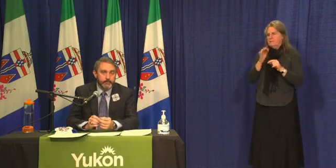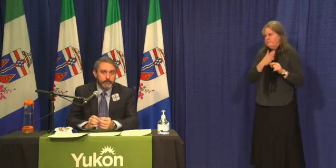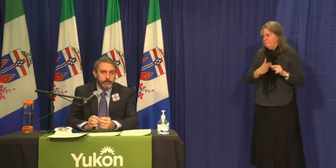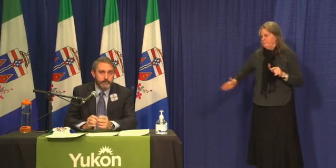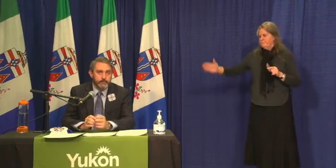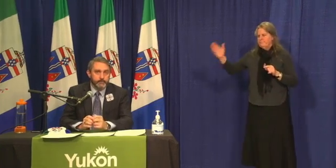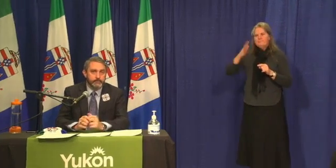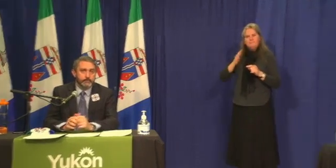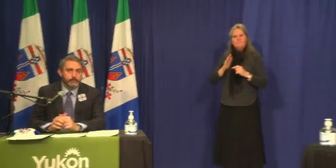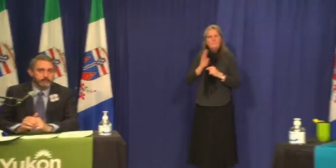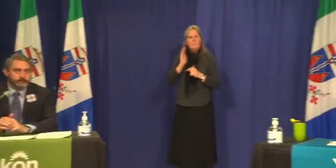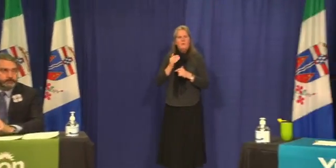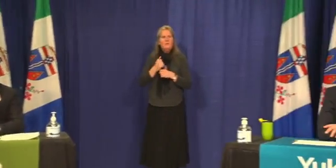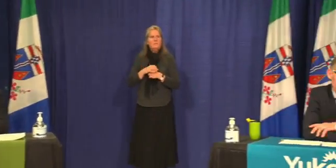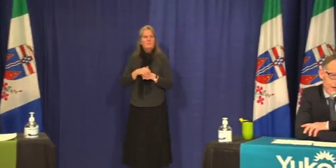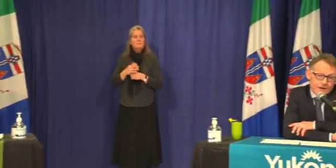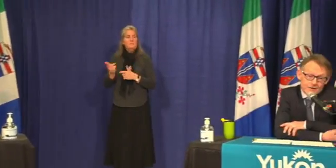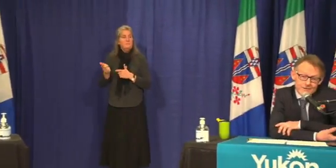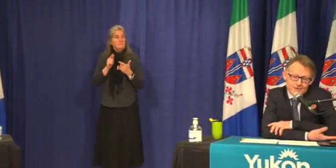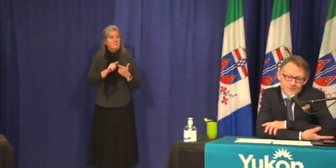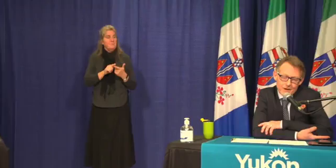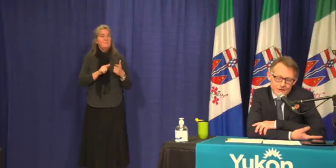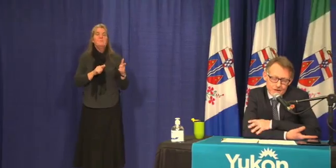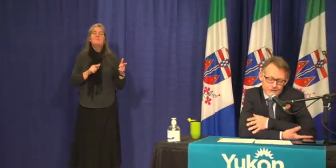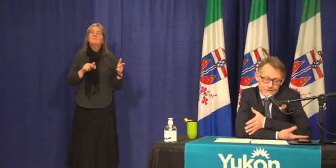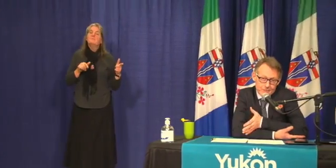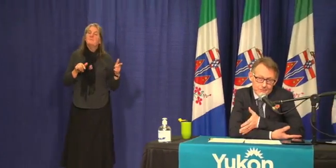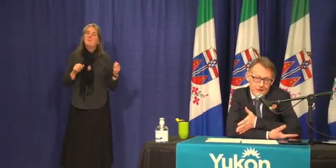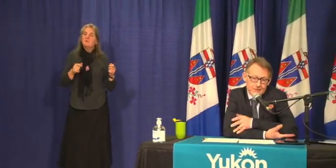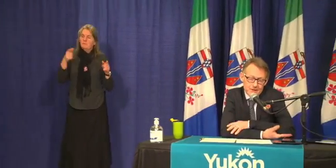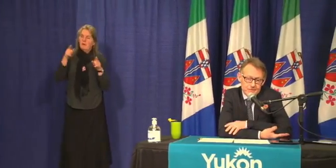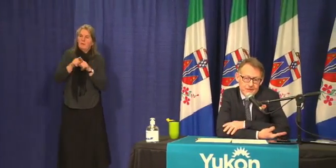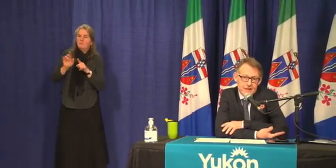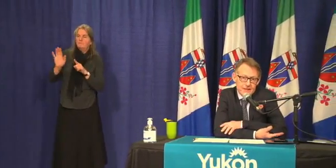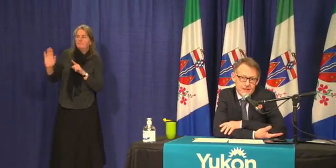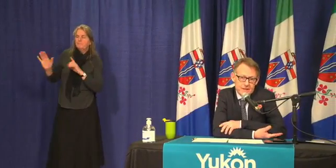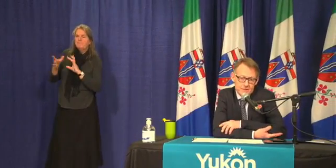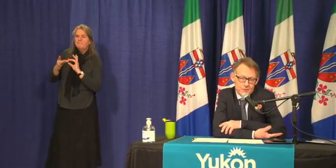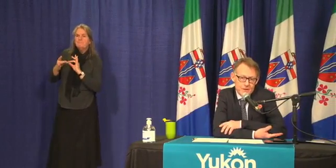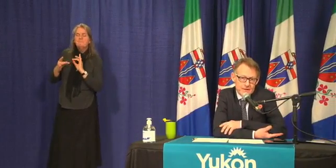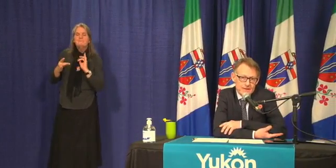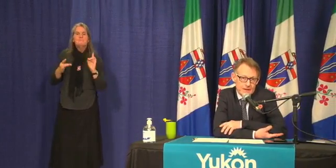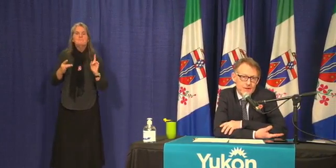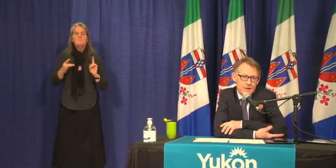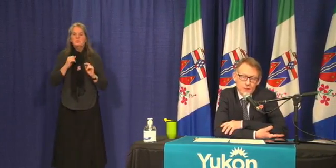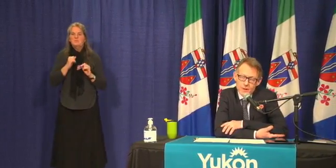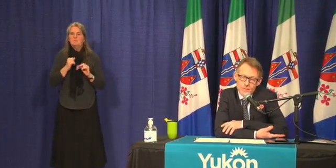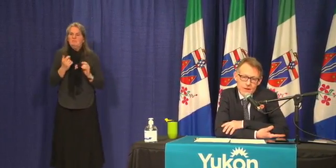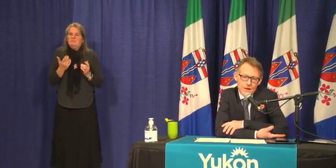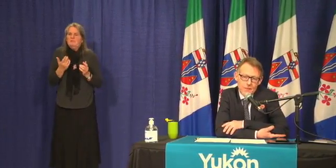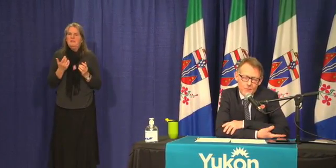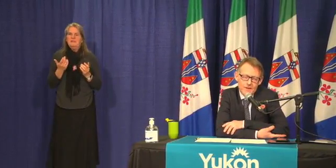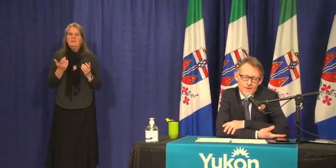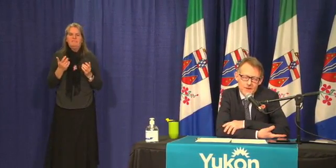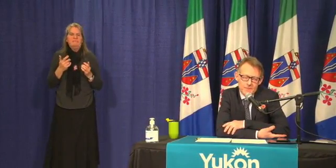government. Pat: Dr Hanley? I agree with the premier.